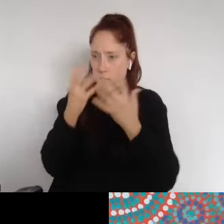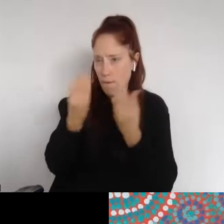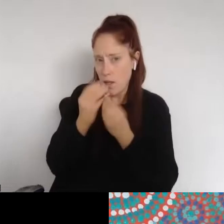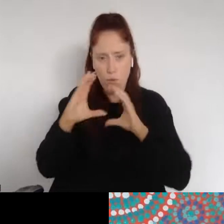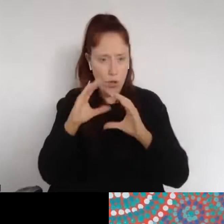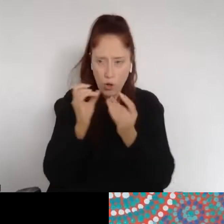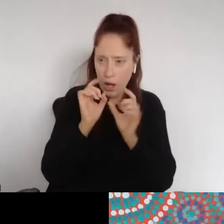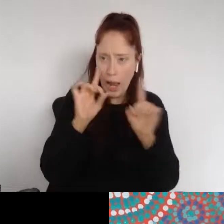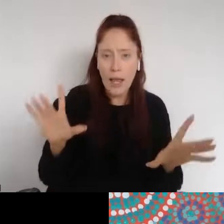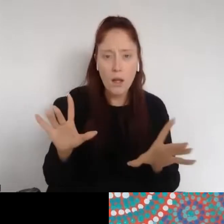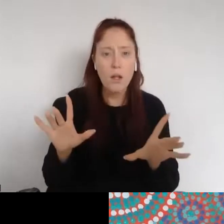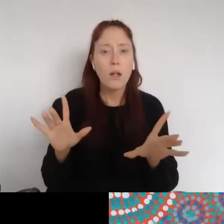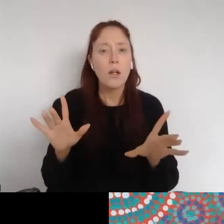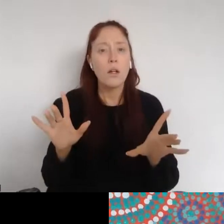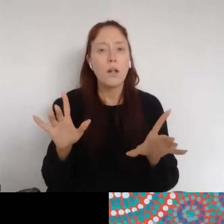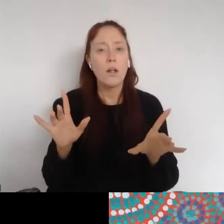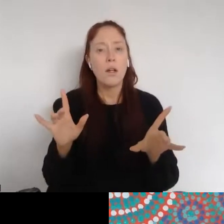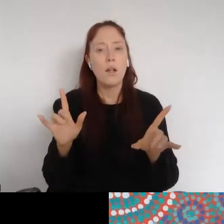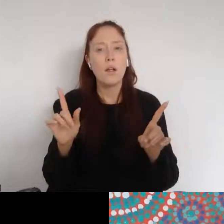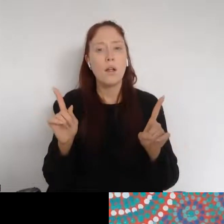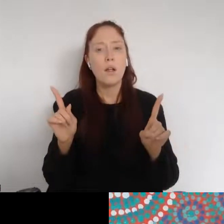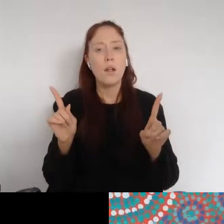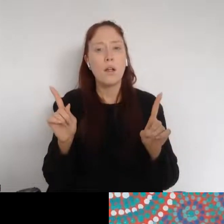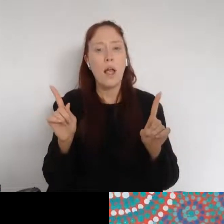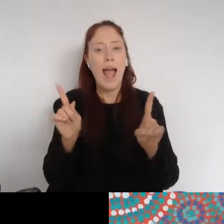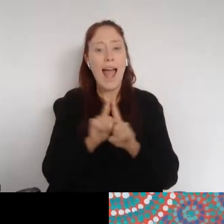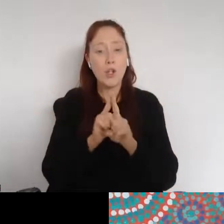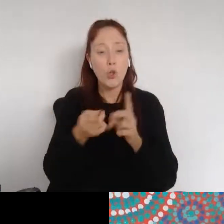and, sorry, what information they wish to put forward in terms of their views and wishes,